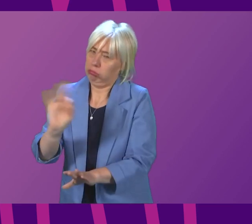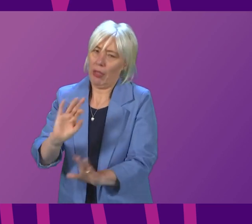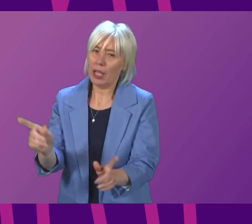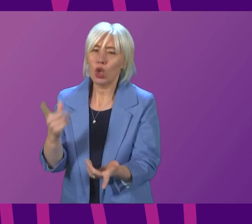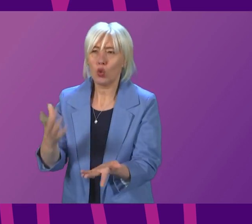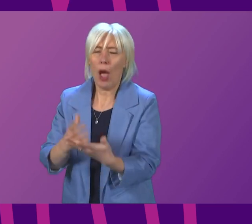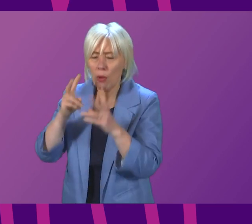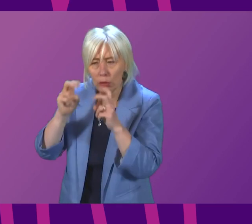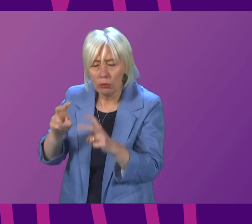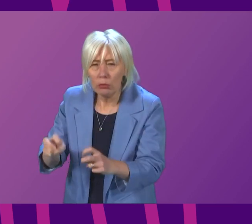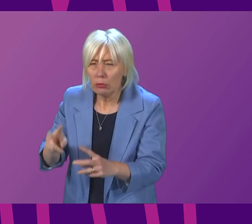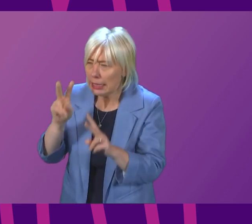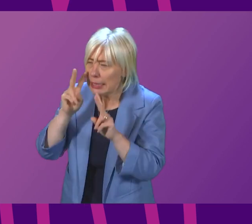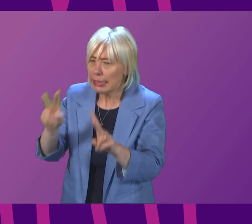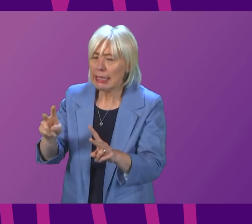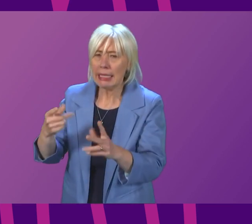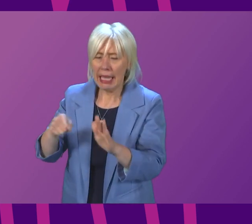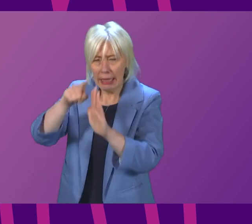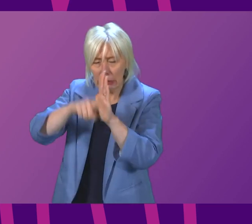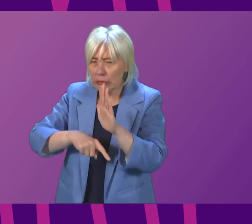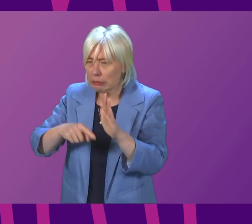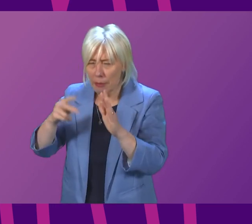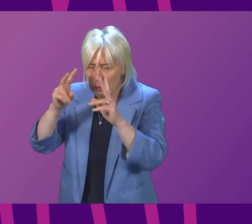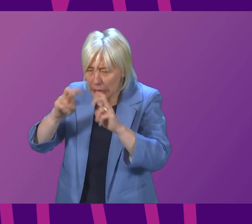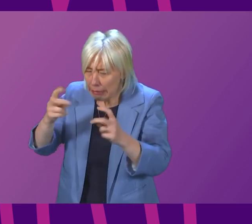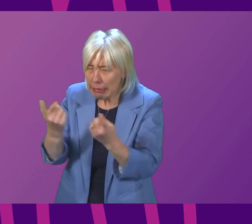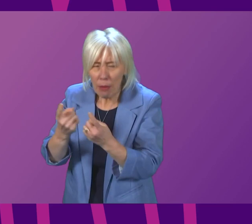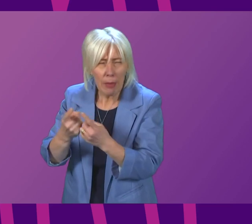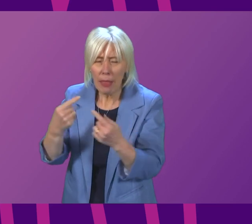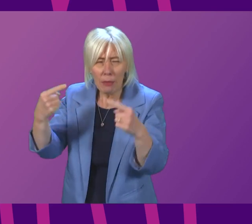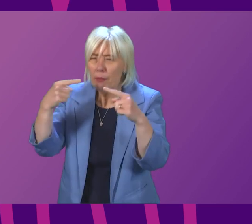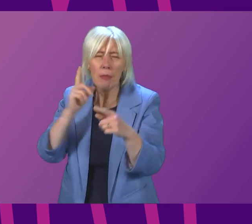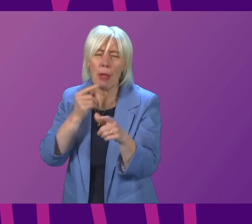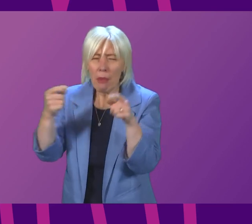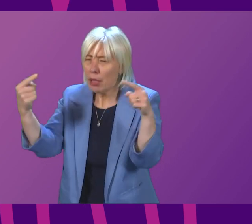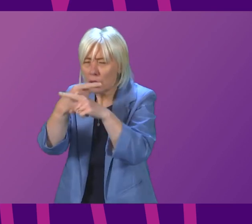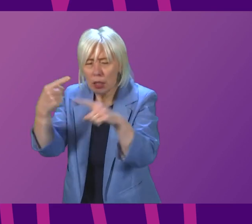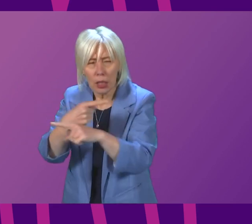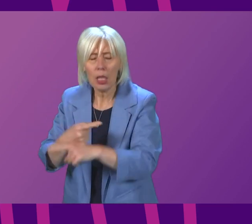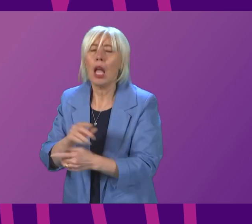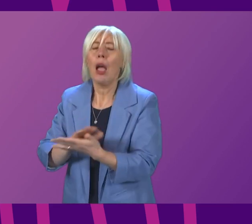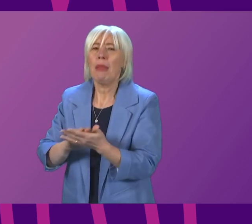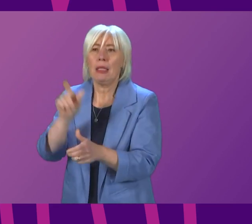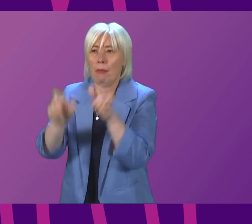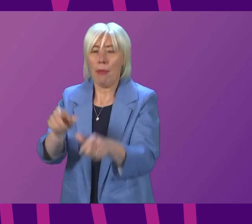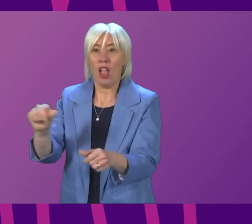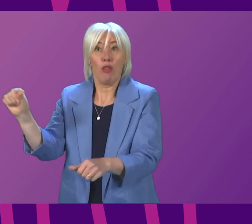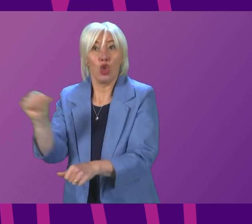else in the wider protocols that is leading to a situation where people who could or should be getting a vaccination are not getting it.